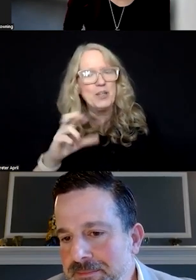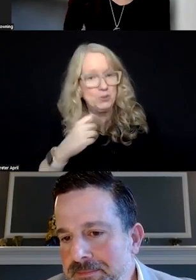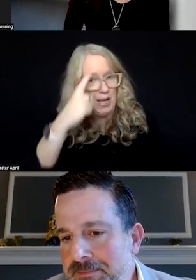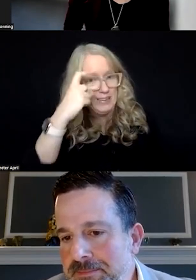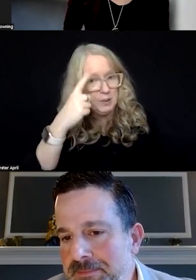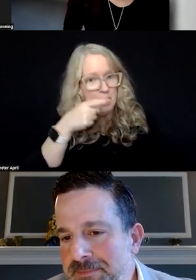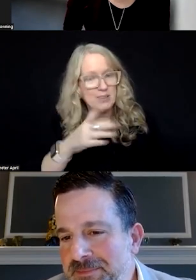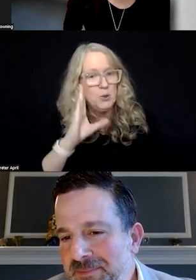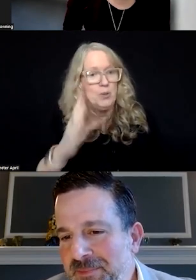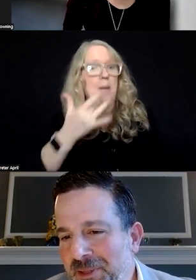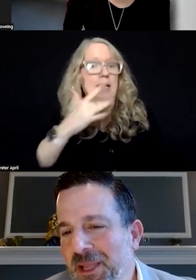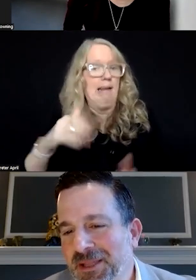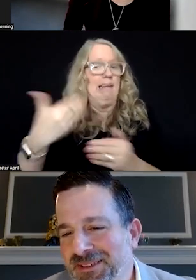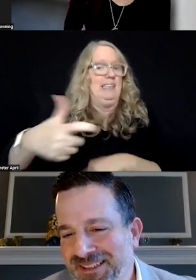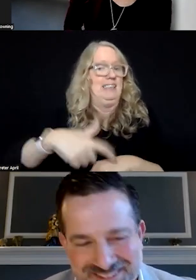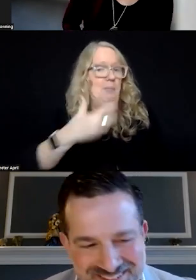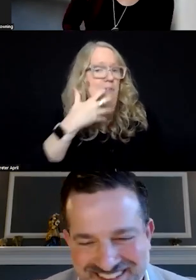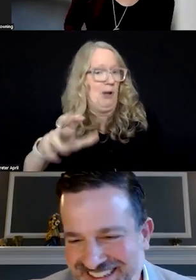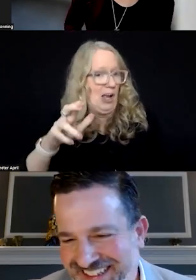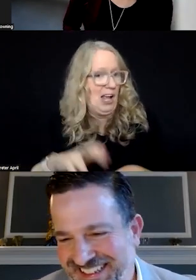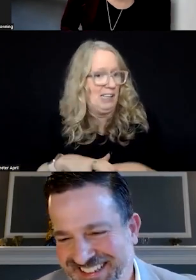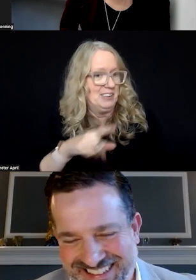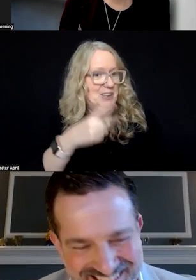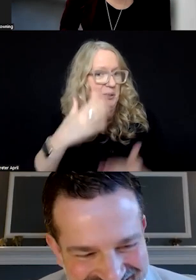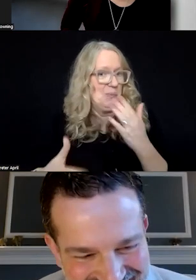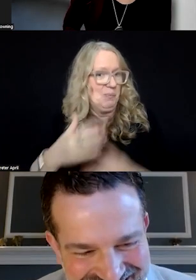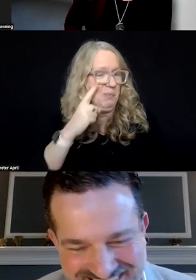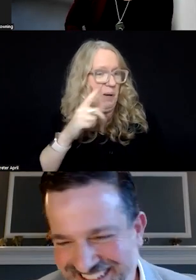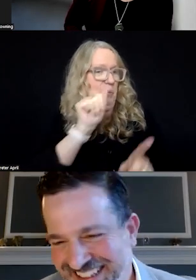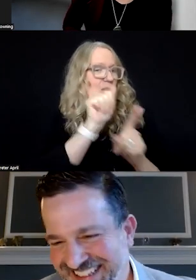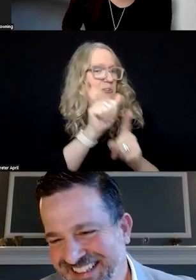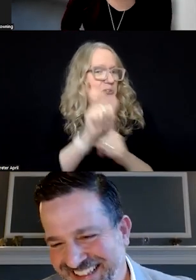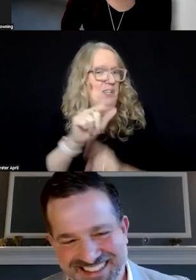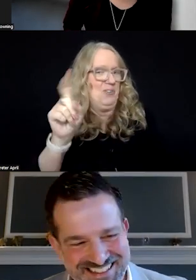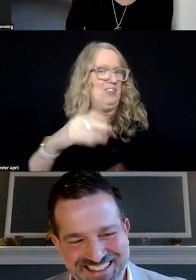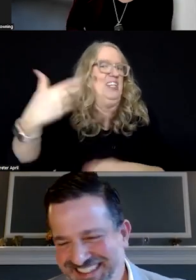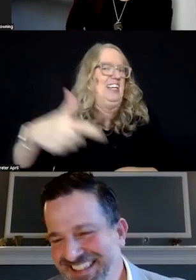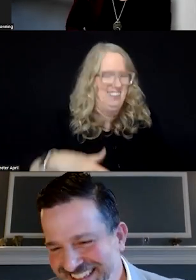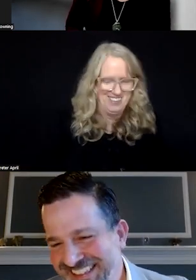IMPORTANT BE SO LUCKY NEXT TIME YOU ARE IN THE HOT SEAT. REALLY APPRECIATE